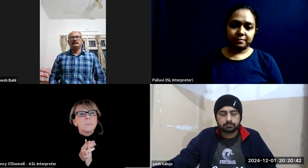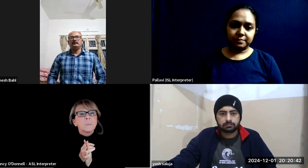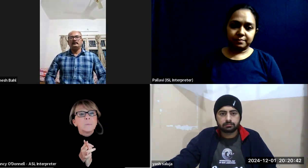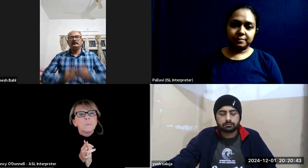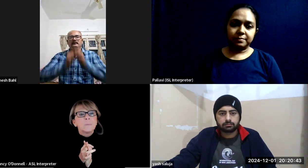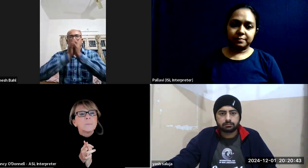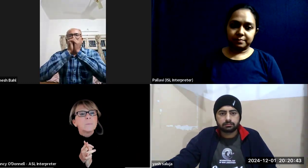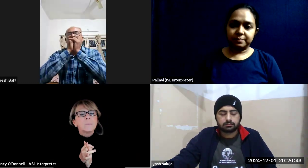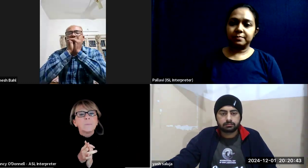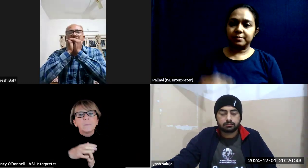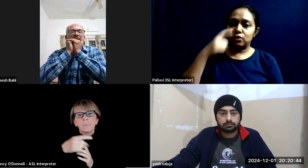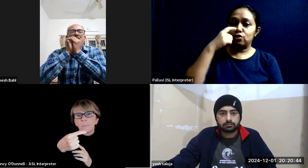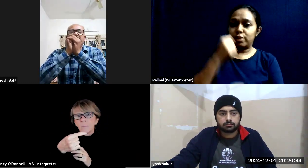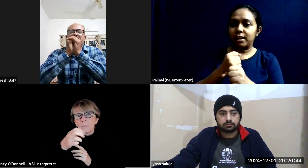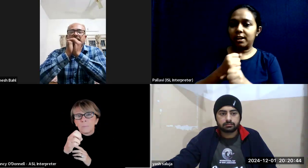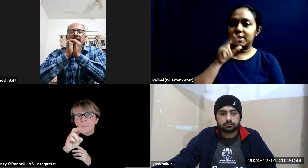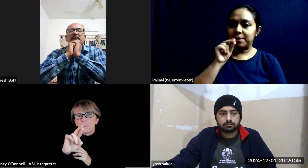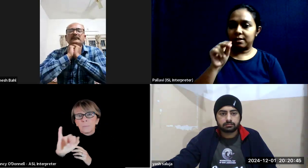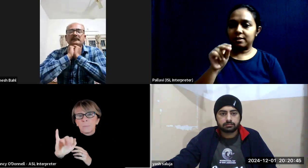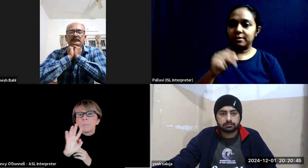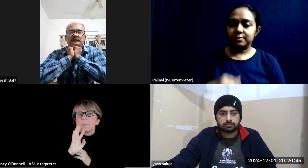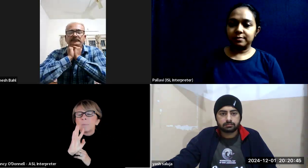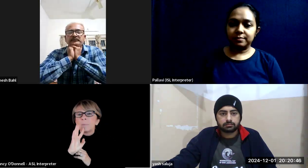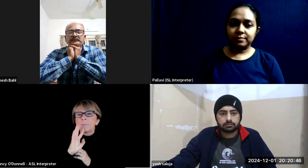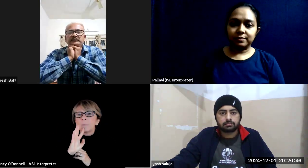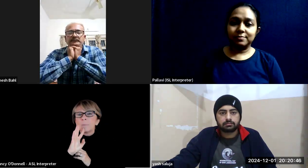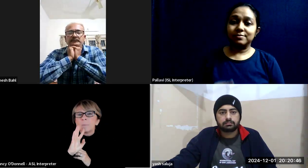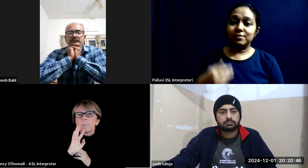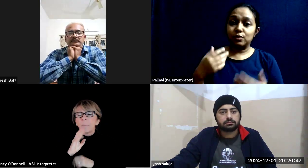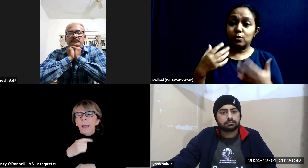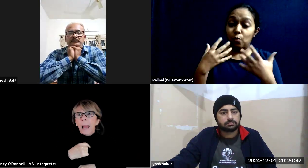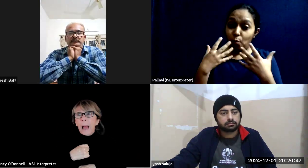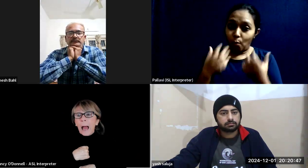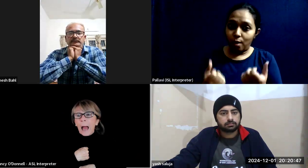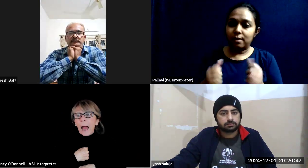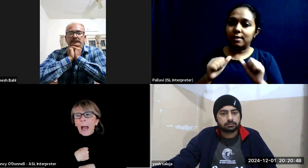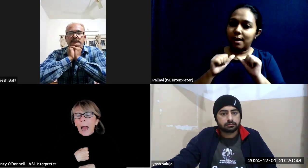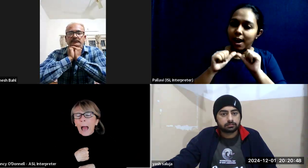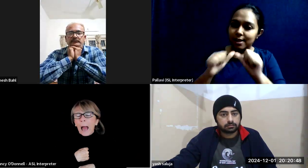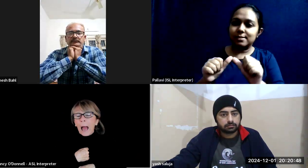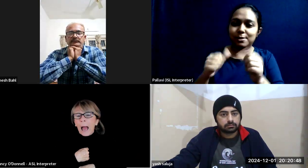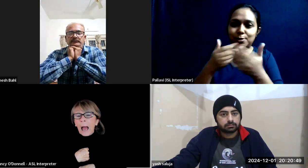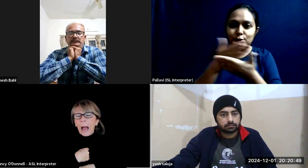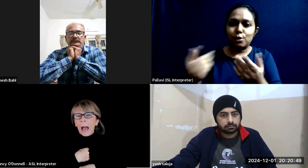[Geri speaking] This is Geri. I would love to answer these questions.